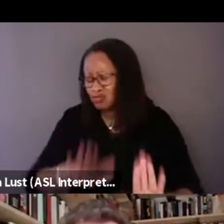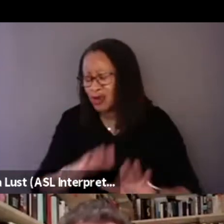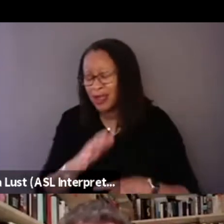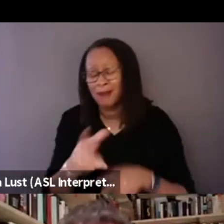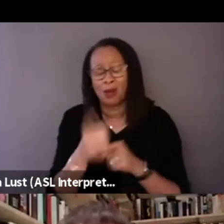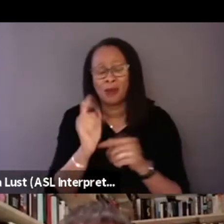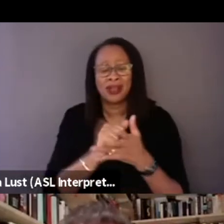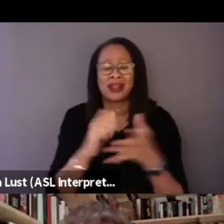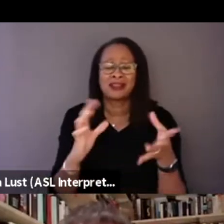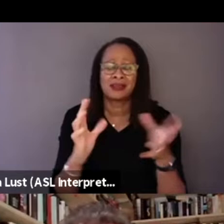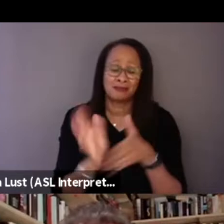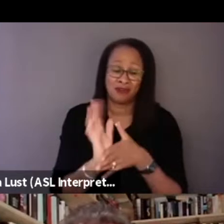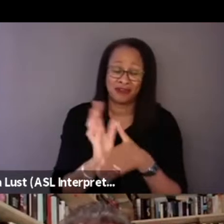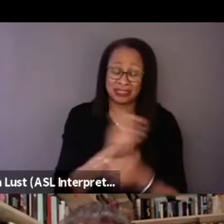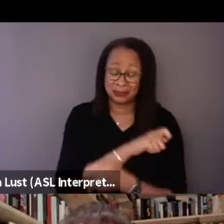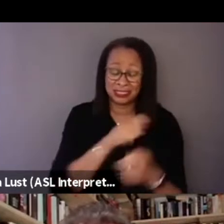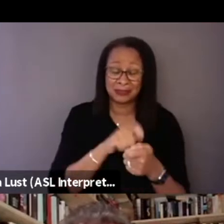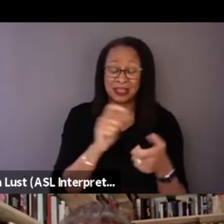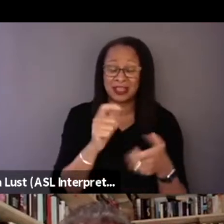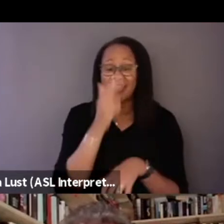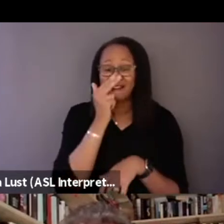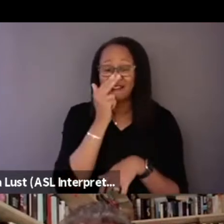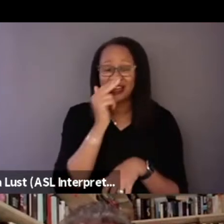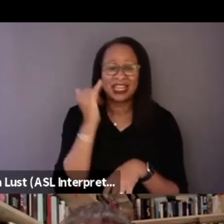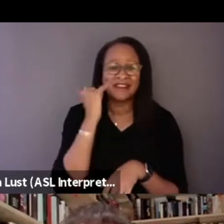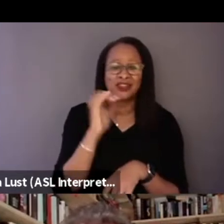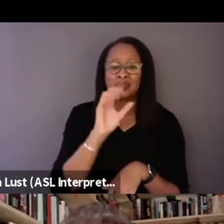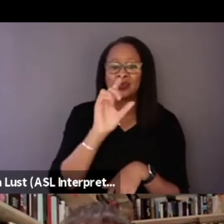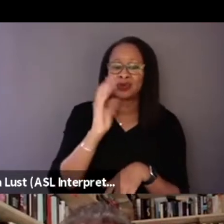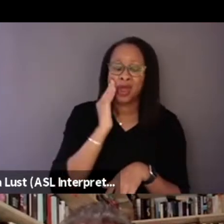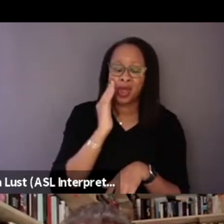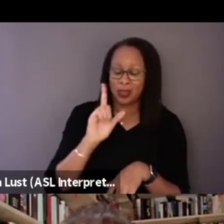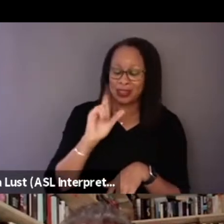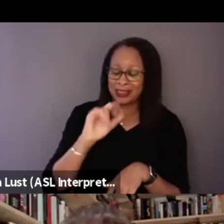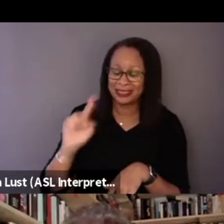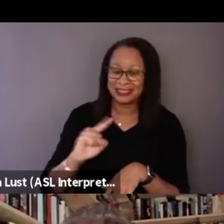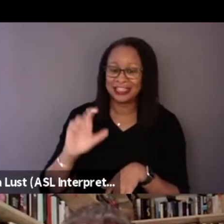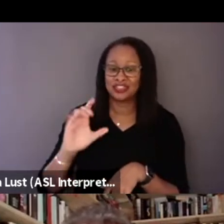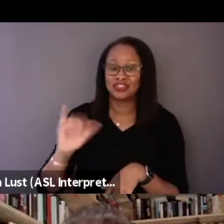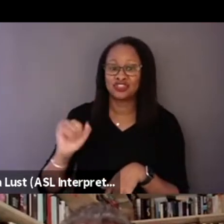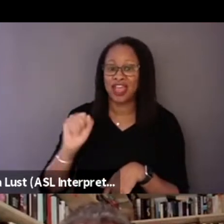and it's especially funny if you know, Liz Jaffe at all, when she does not hesitate a nanosecond